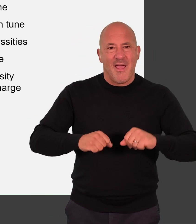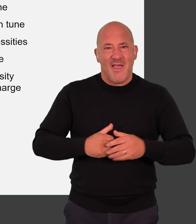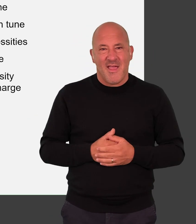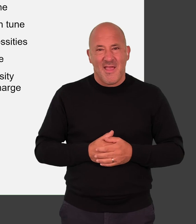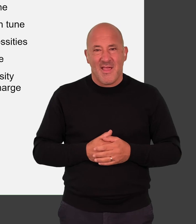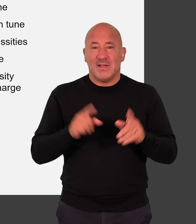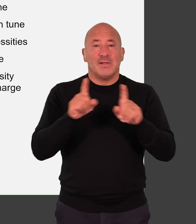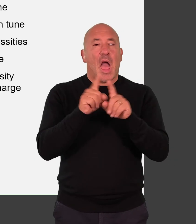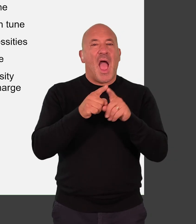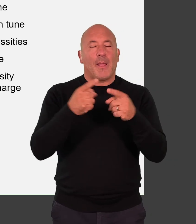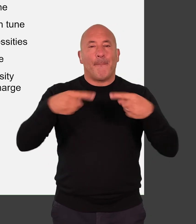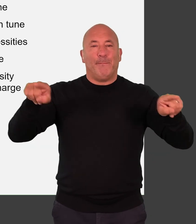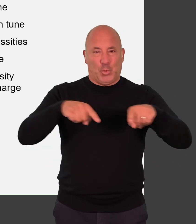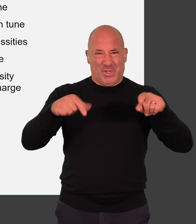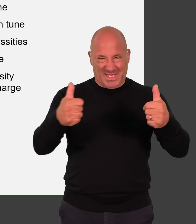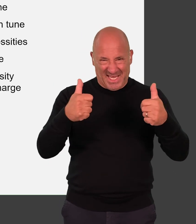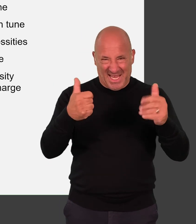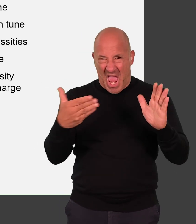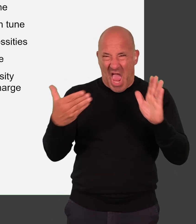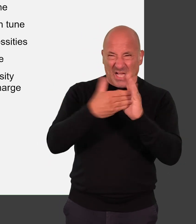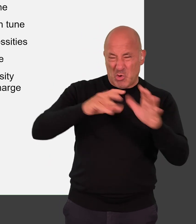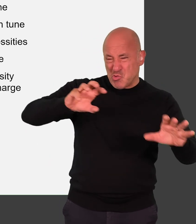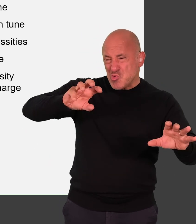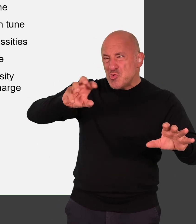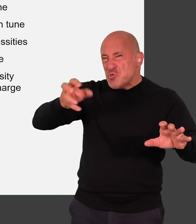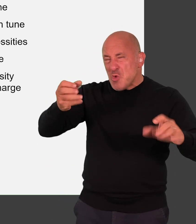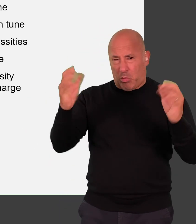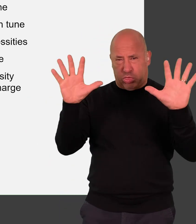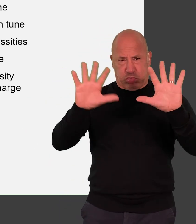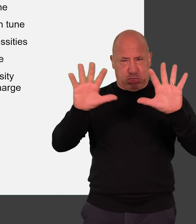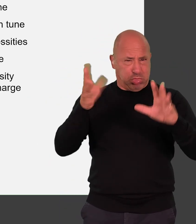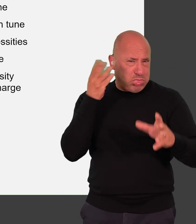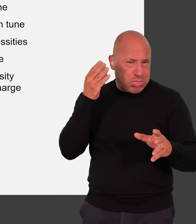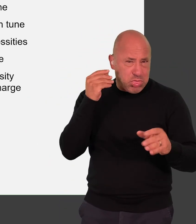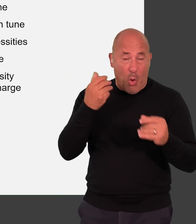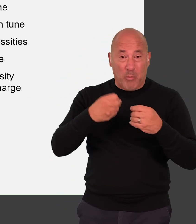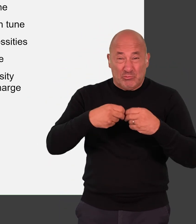It’s like excessive volume distorts music, over-brightness causes glare,